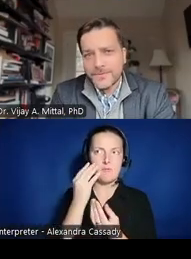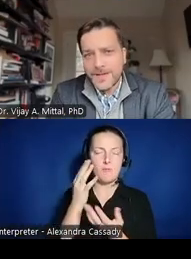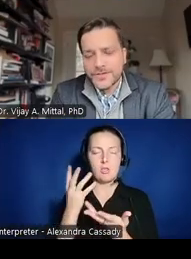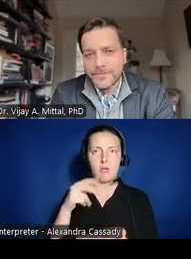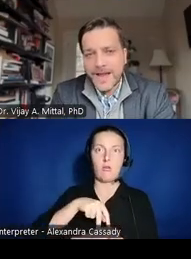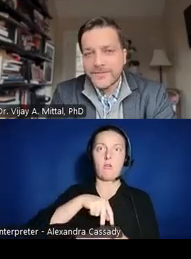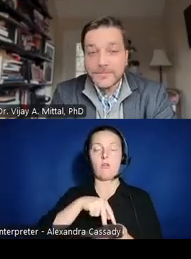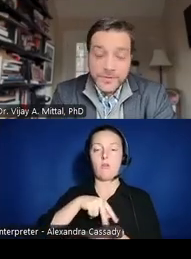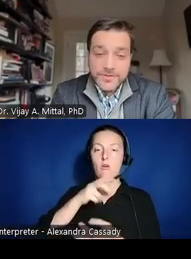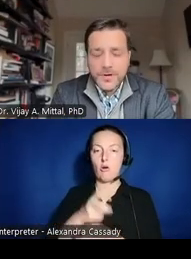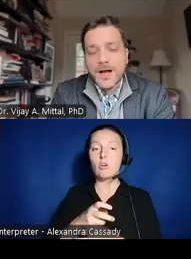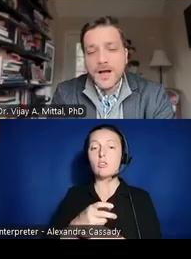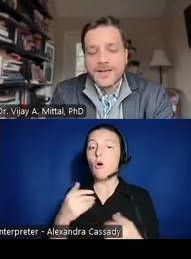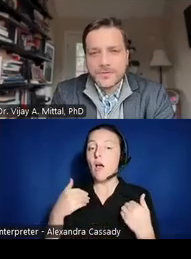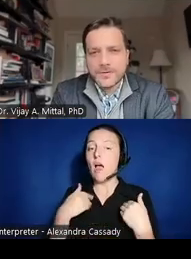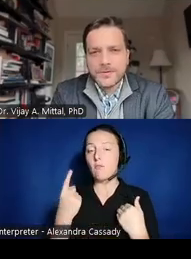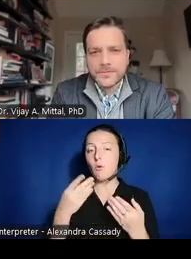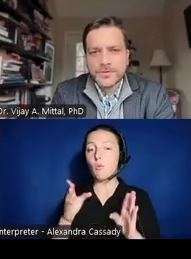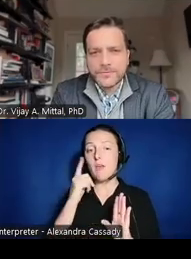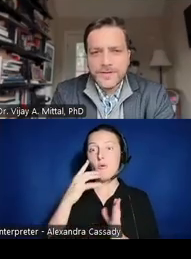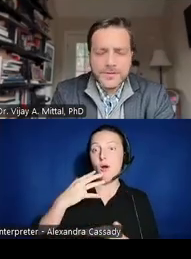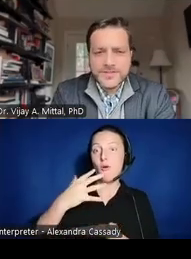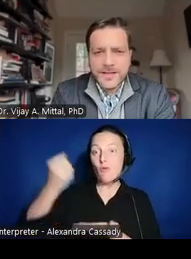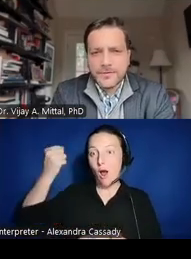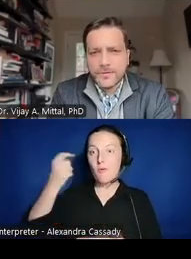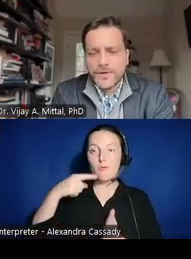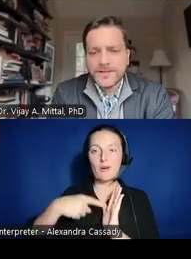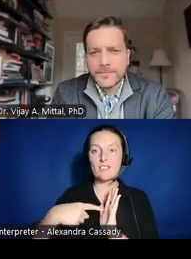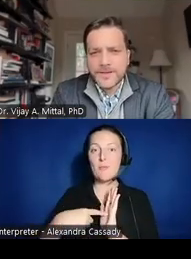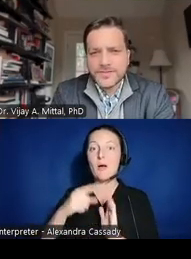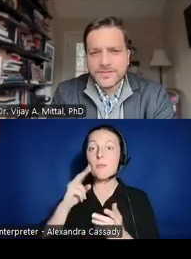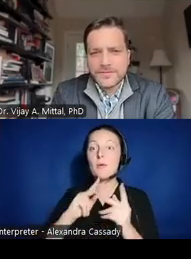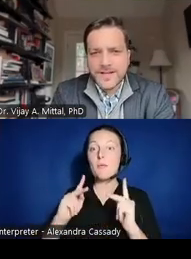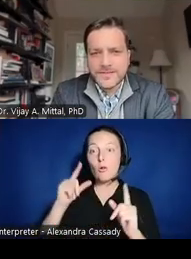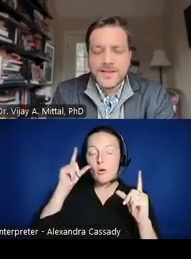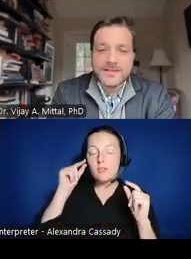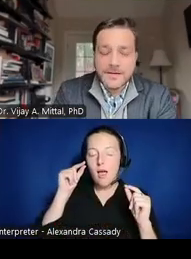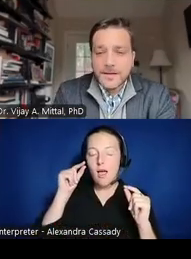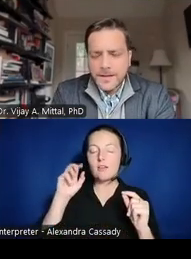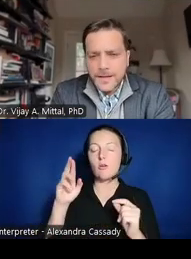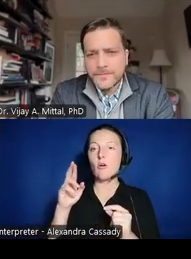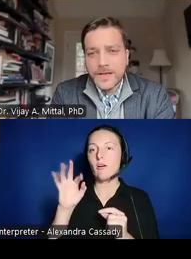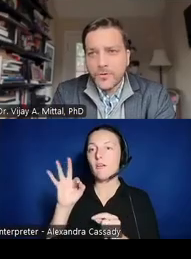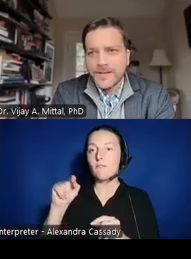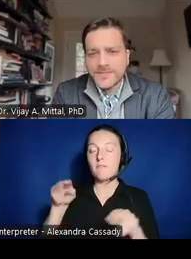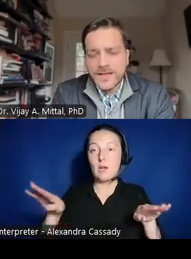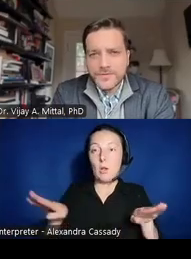information by having them close their eyes or put their feet close together or various combinations of those kinds of things. And even in normative samples,